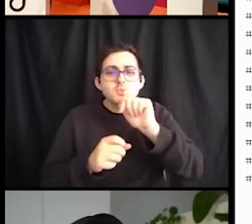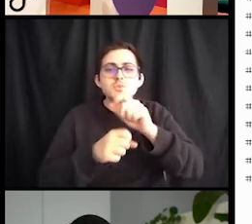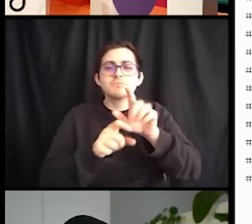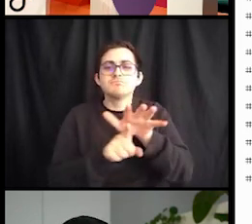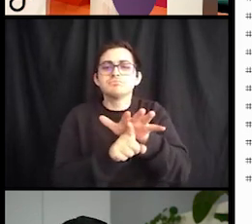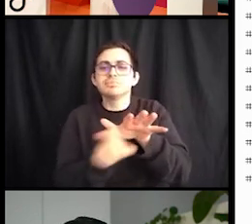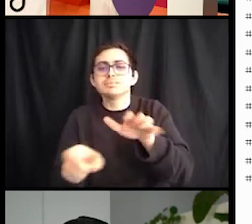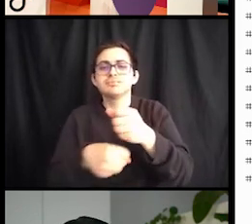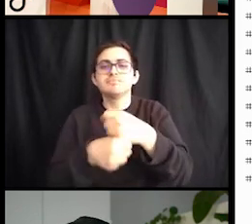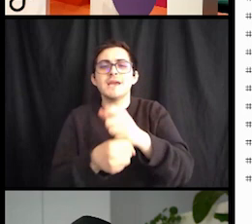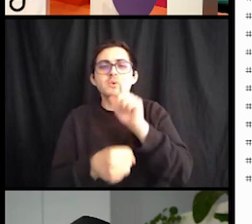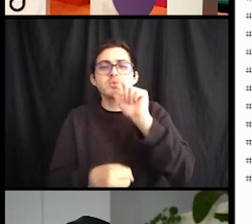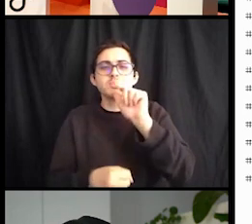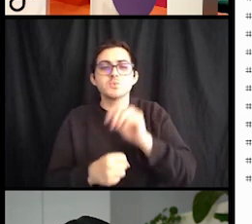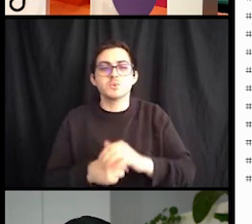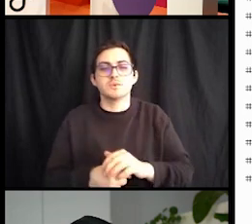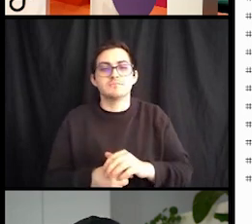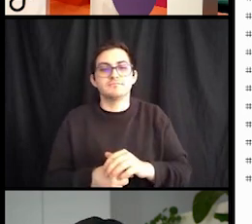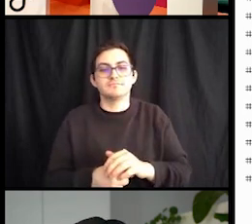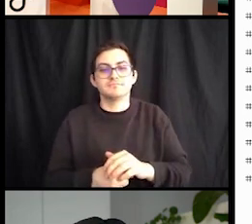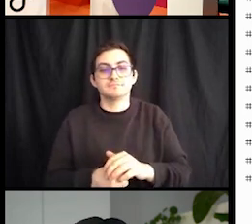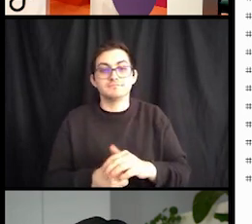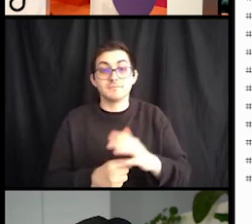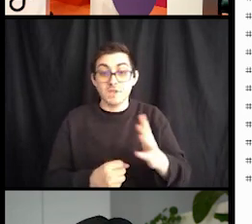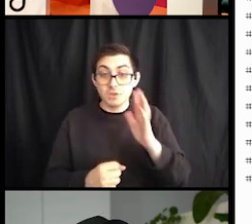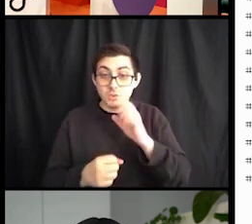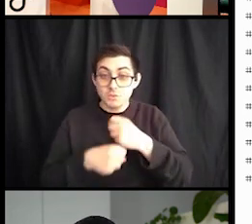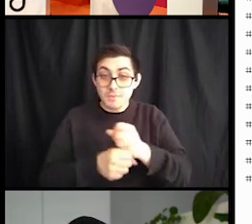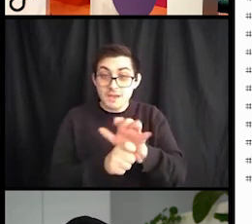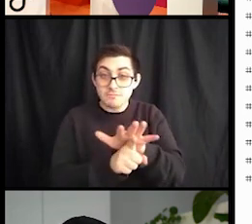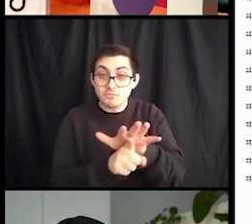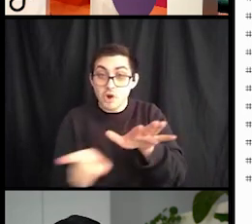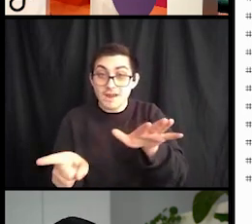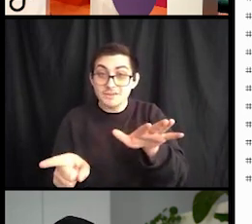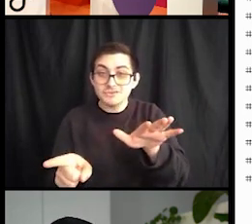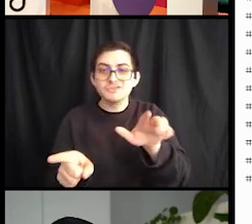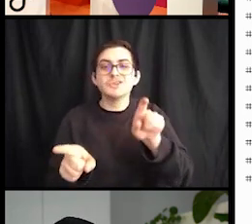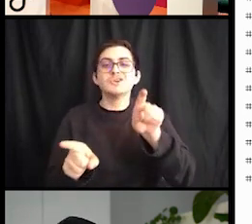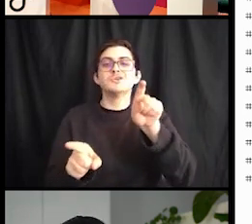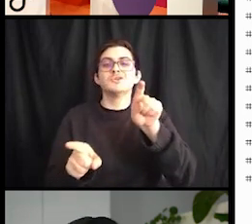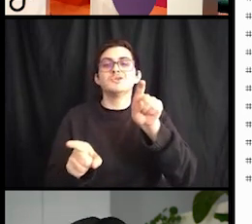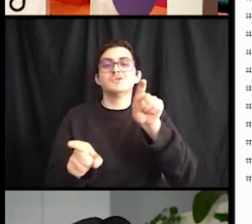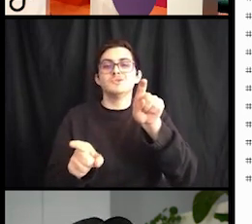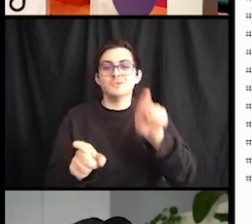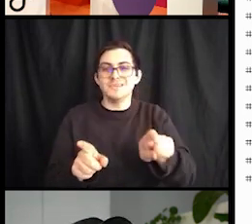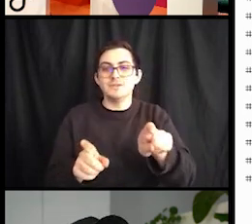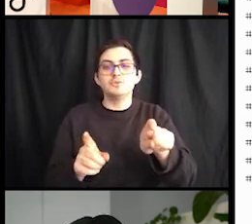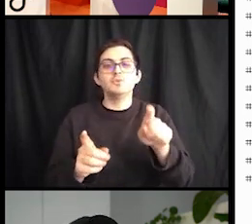need to be a viewer of the main file to be able to create a branch, but still be an editor of the branch.